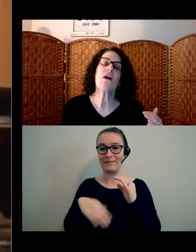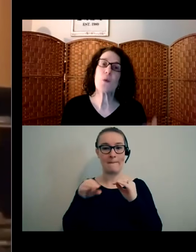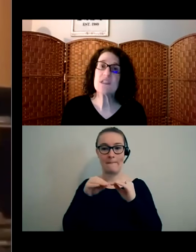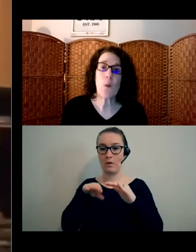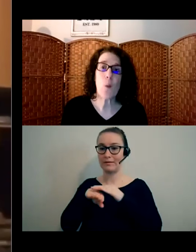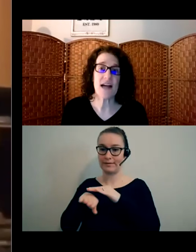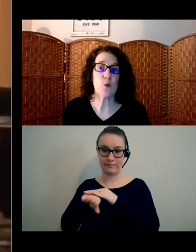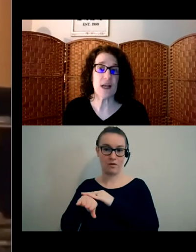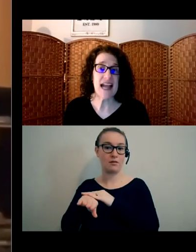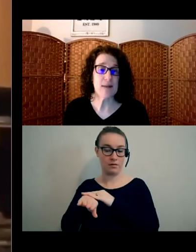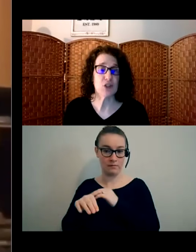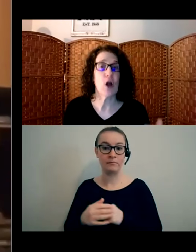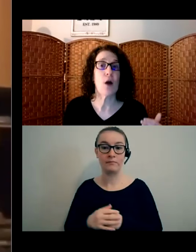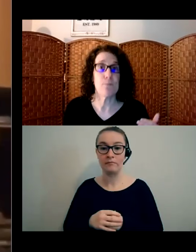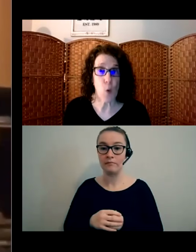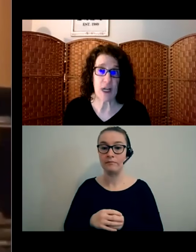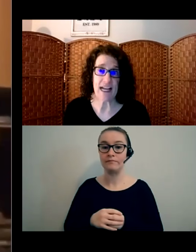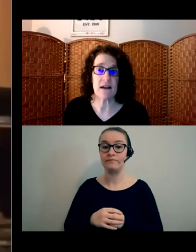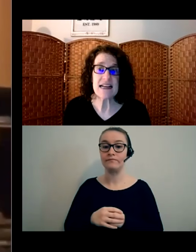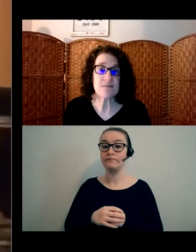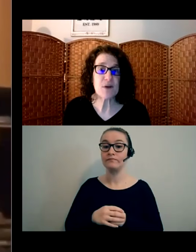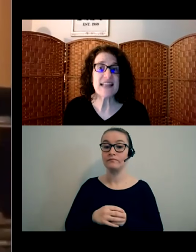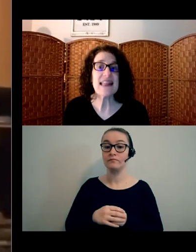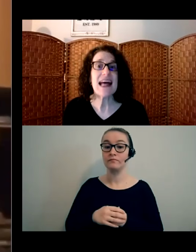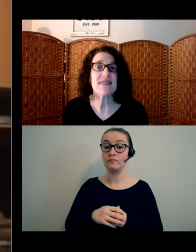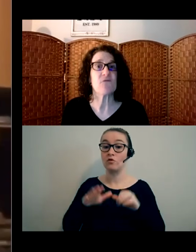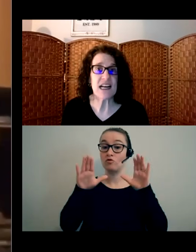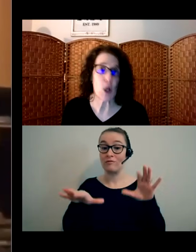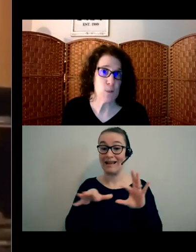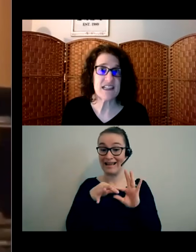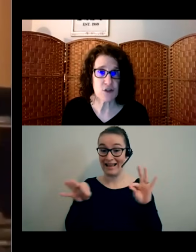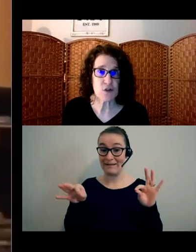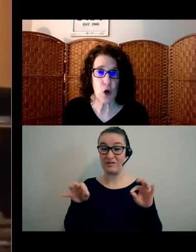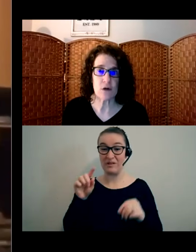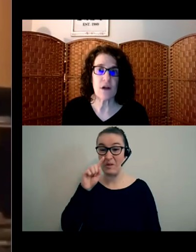The reason why great captions are boring is because they let the video be the star.